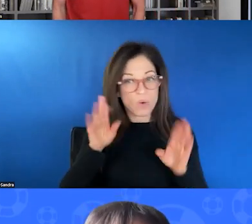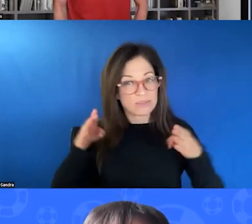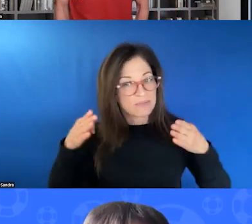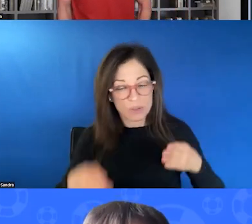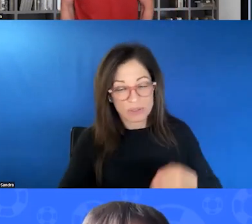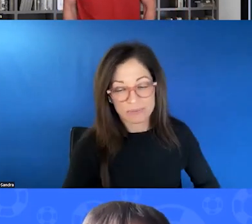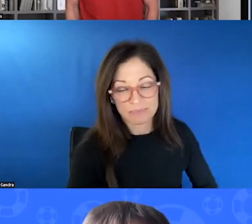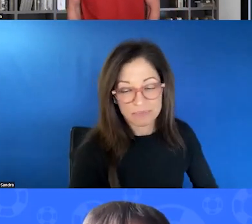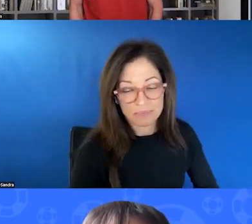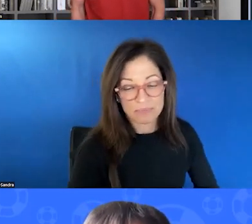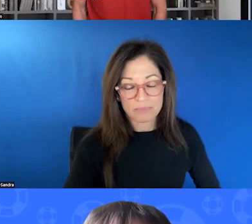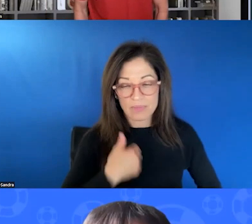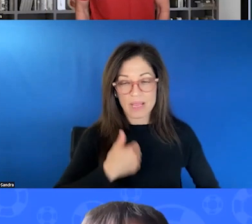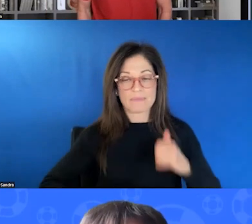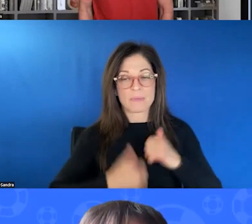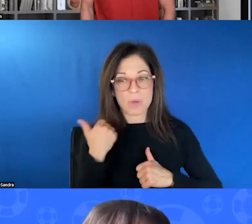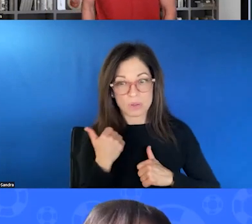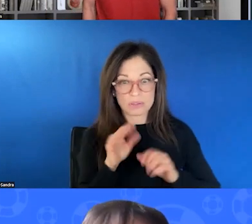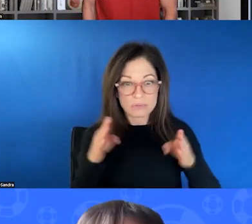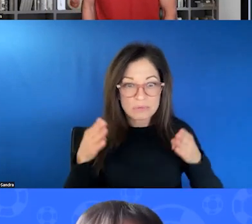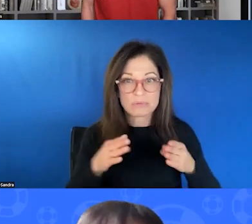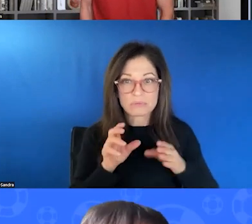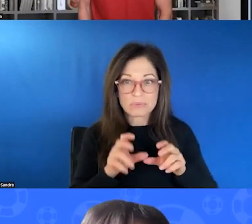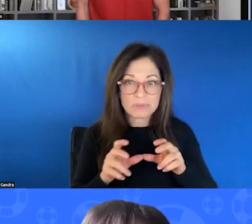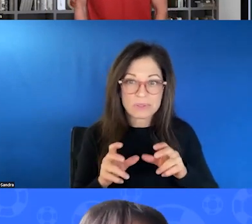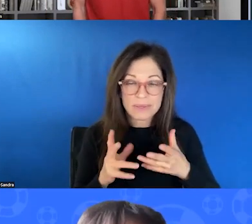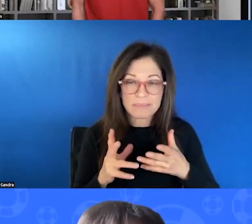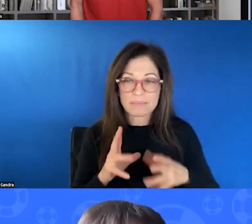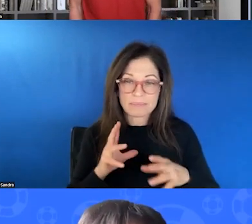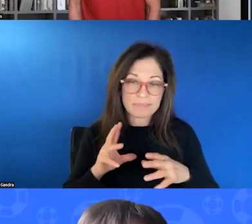THE MOST INVESTMENT IN IN TERMS OF TRACKING AND KEEPING UP TO